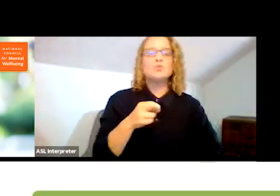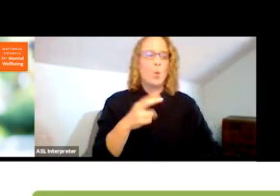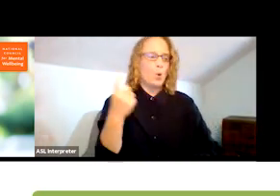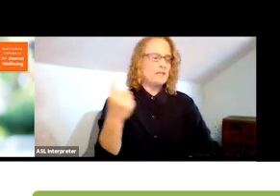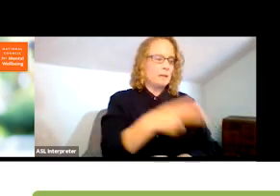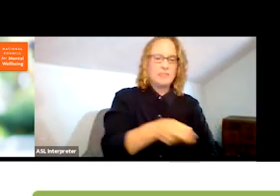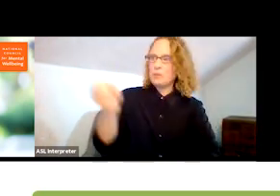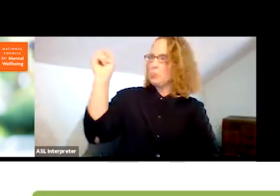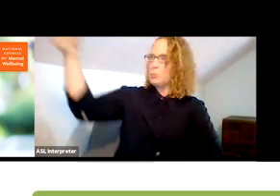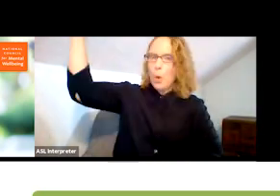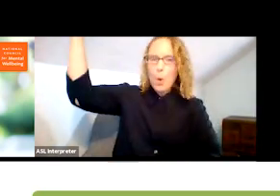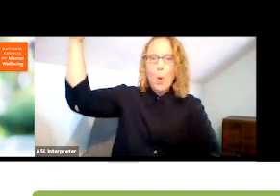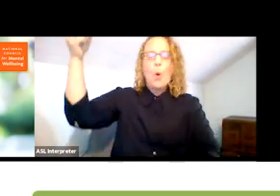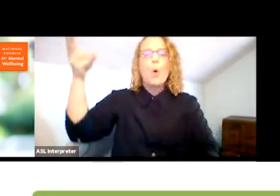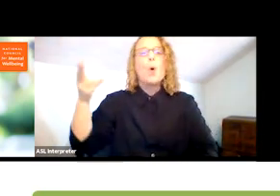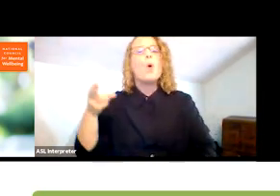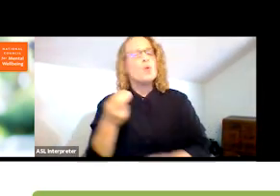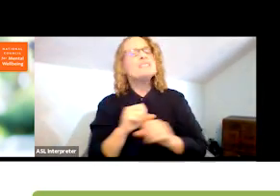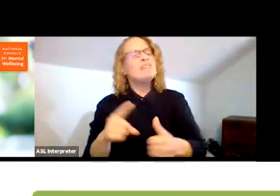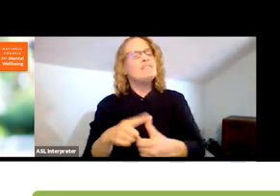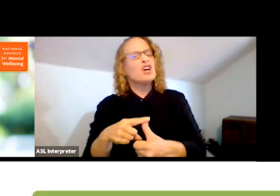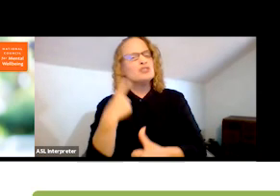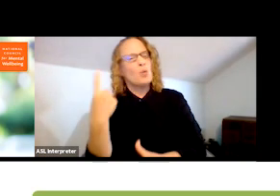So if you see that somebody is really escalated